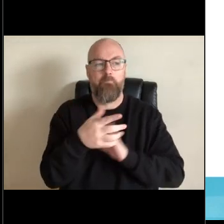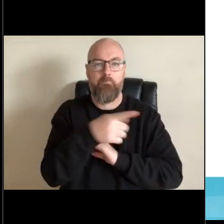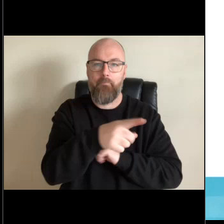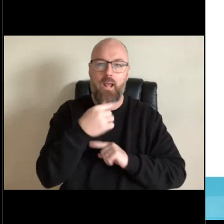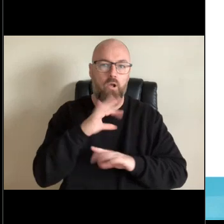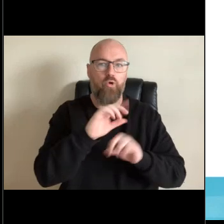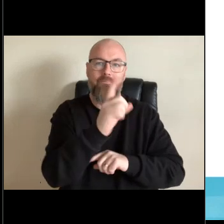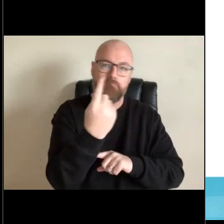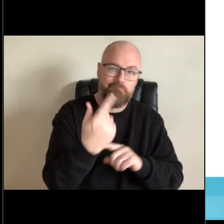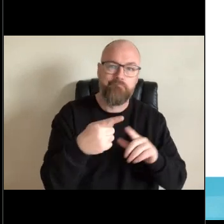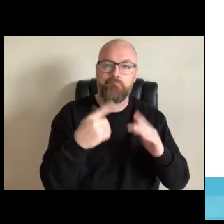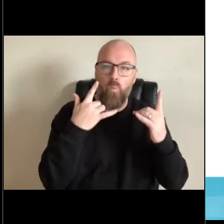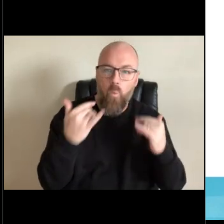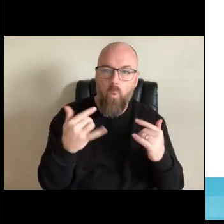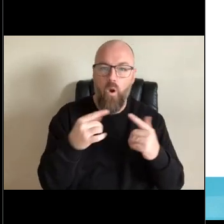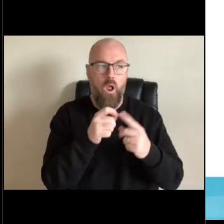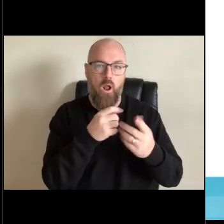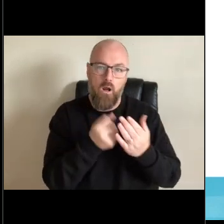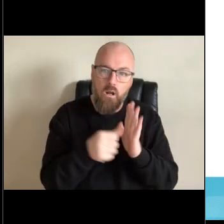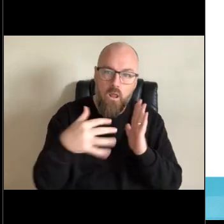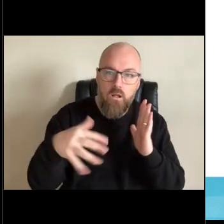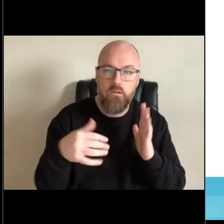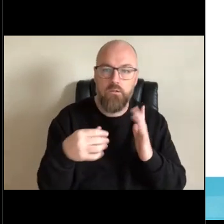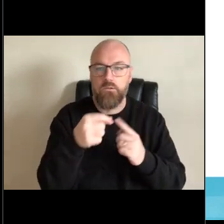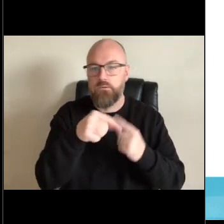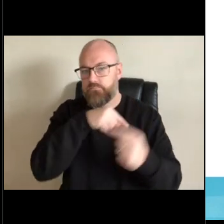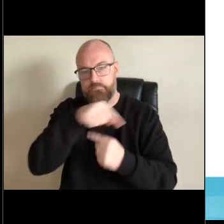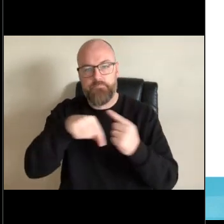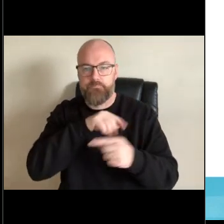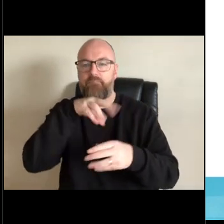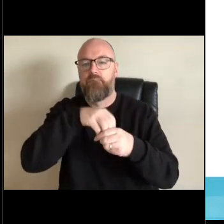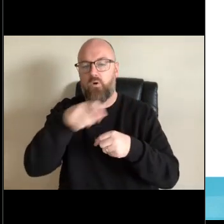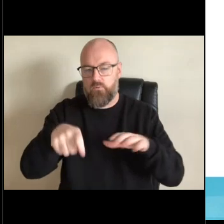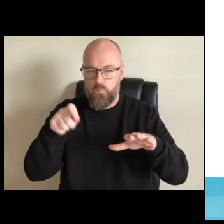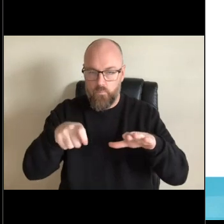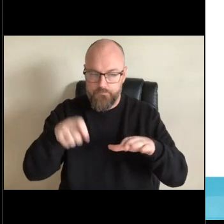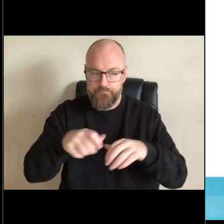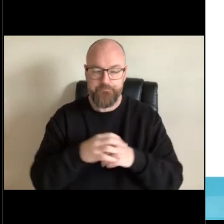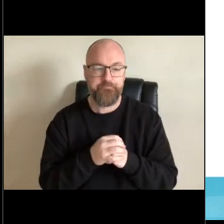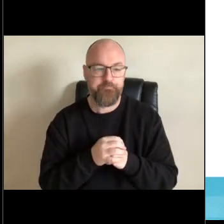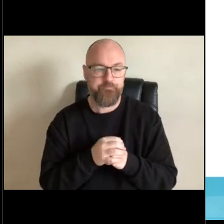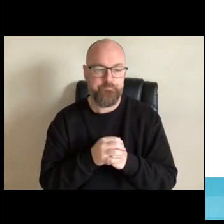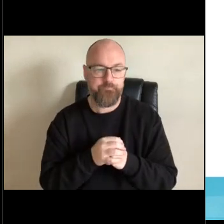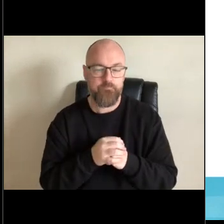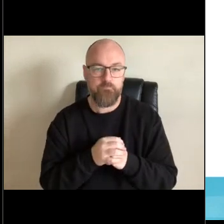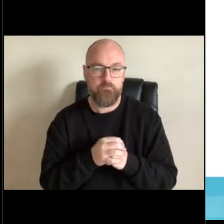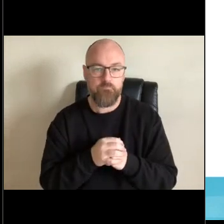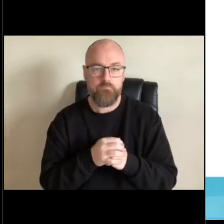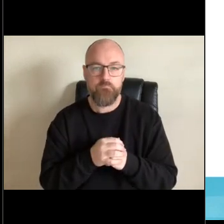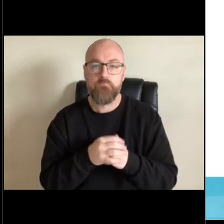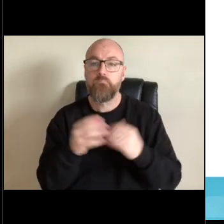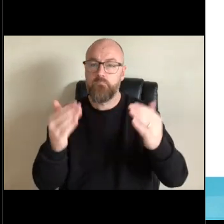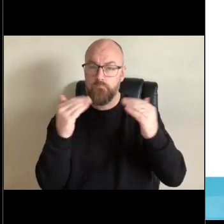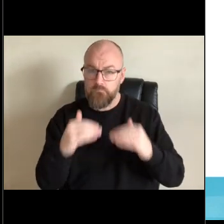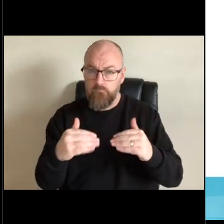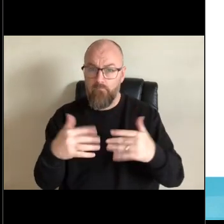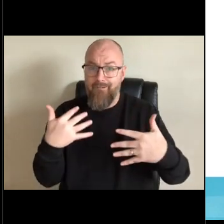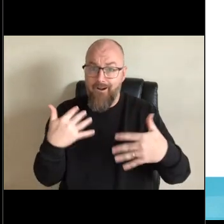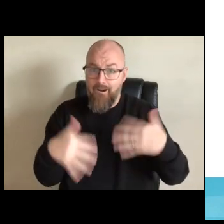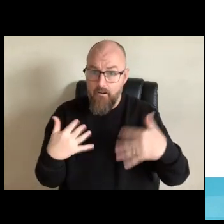of um being involved in the proceedings um in terms of harmful proceedings um the provisions